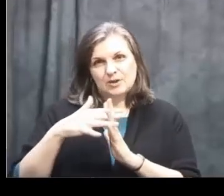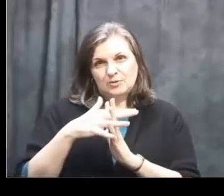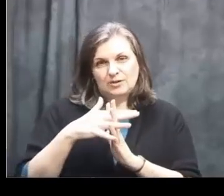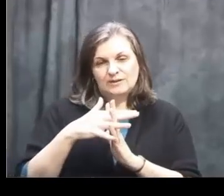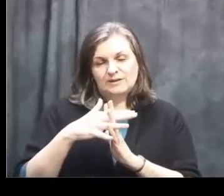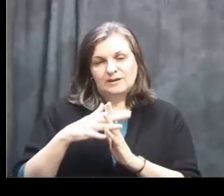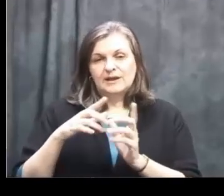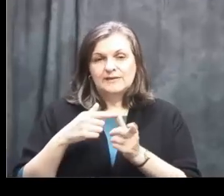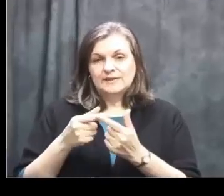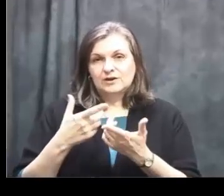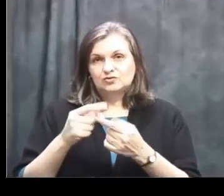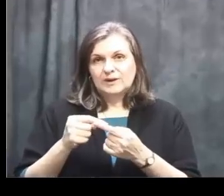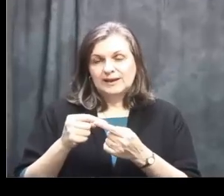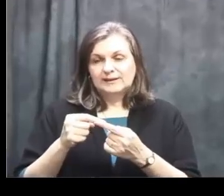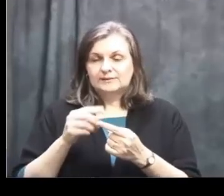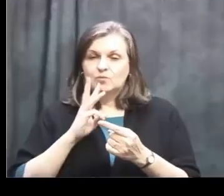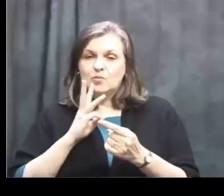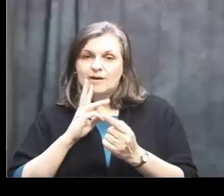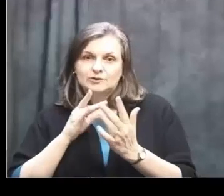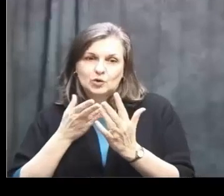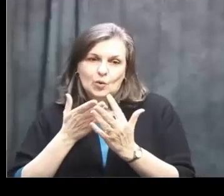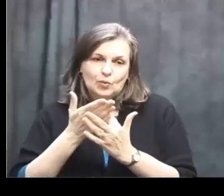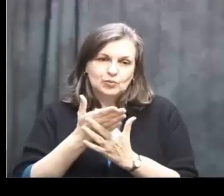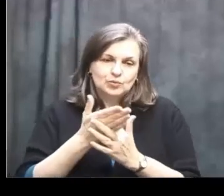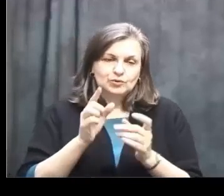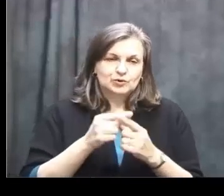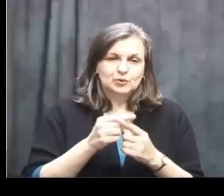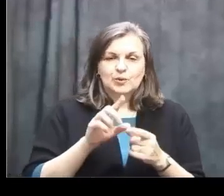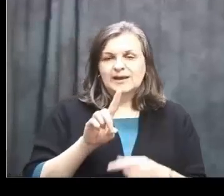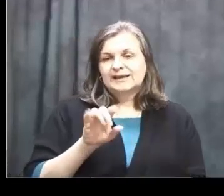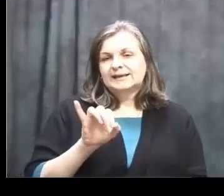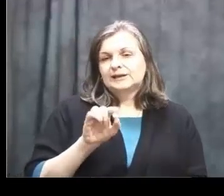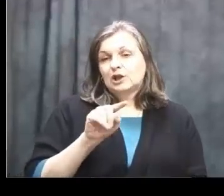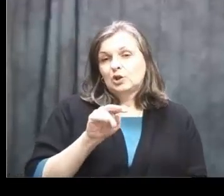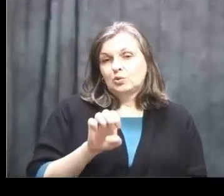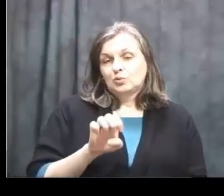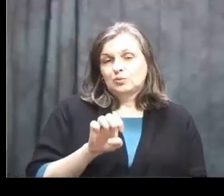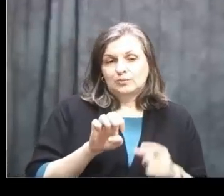still going to try to dilute out that solute in whatever way it can